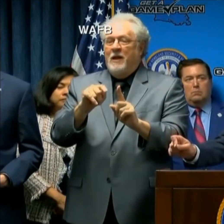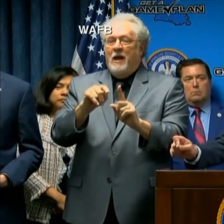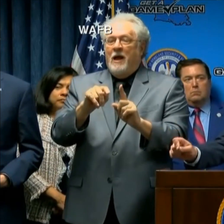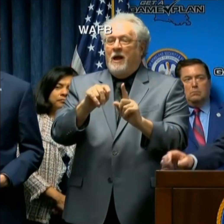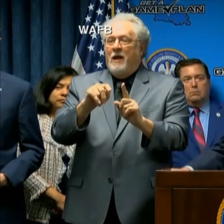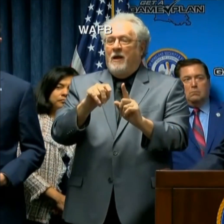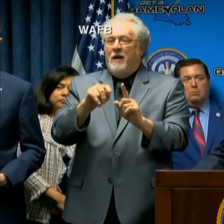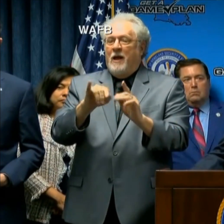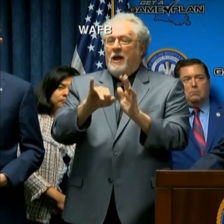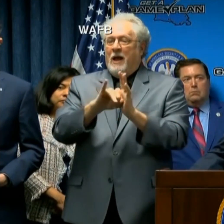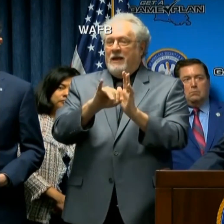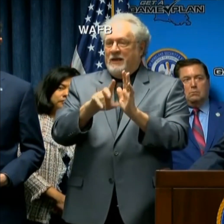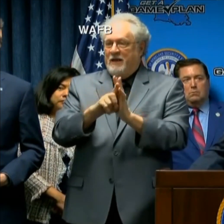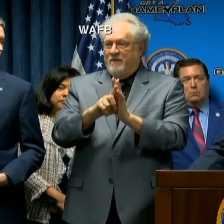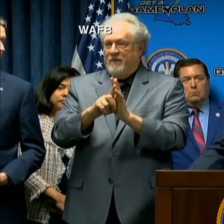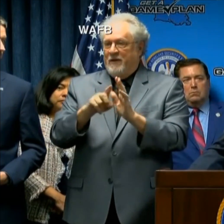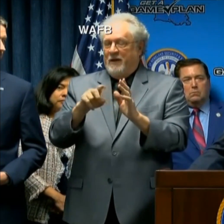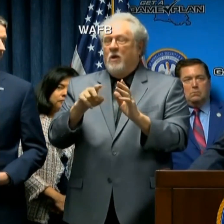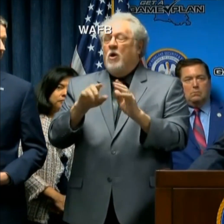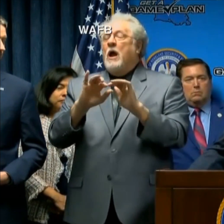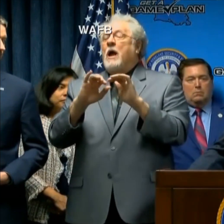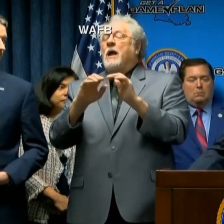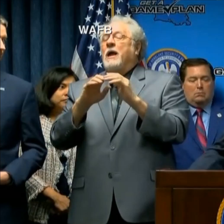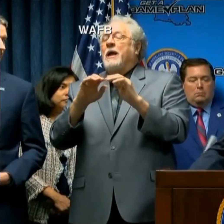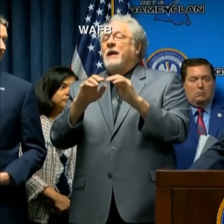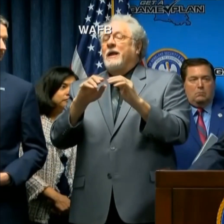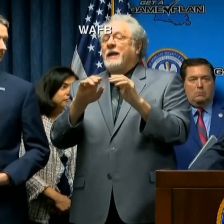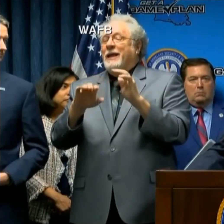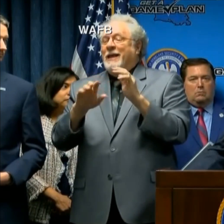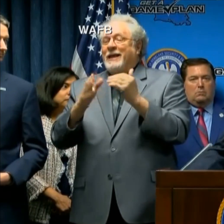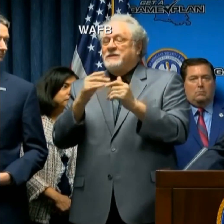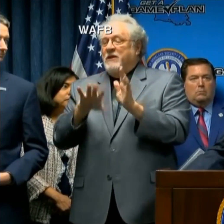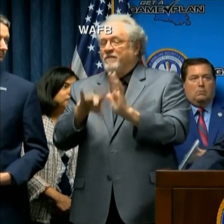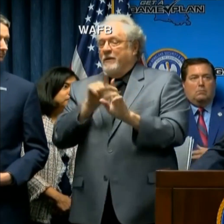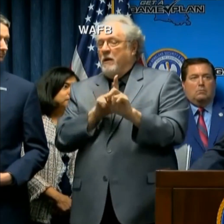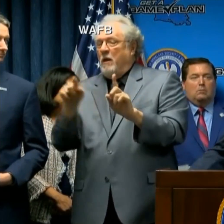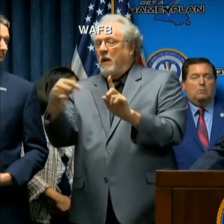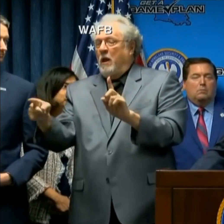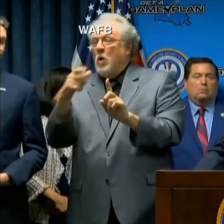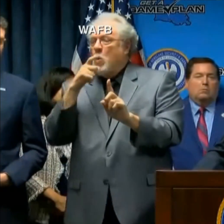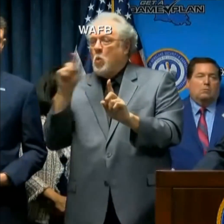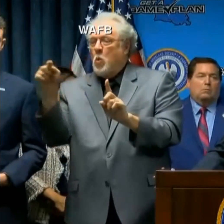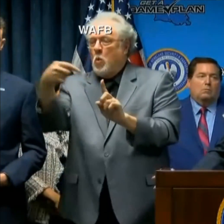of a particular patient having having said that I do believe that going